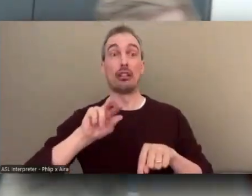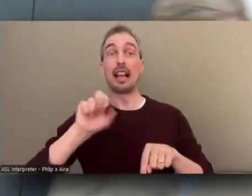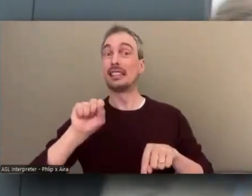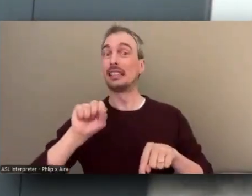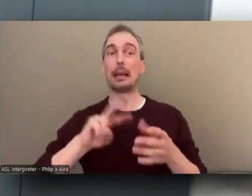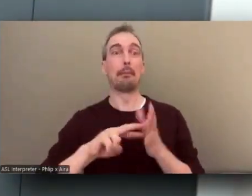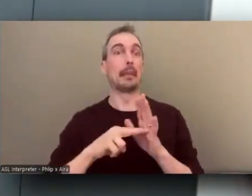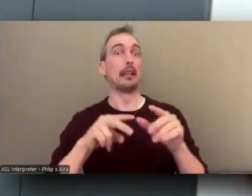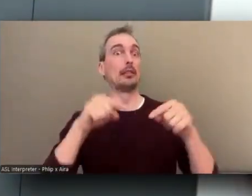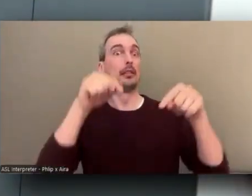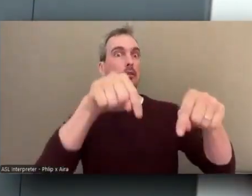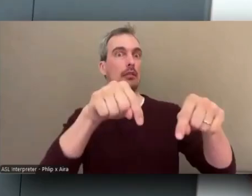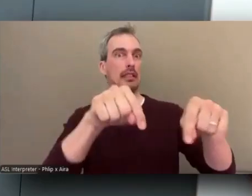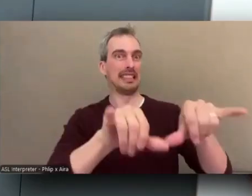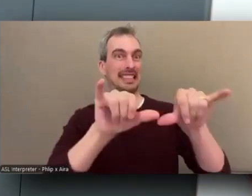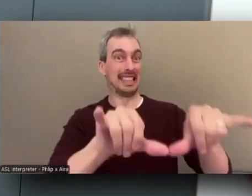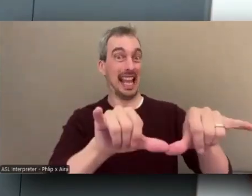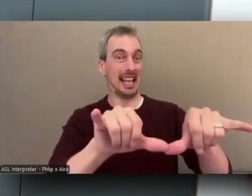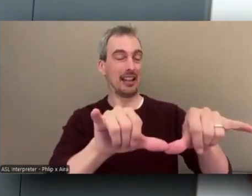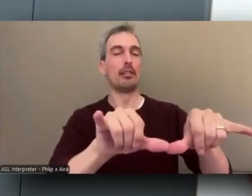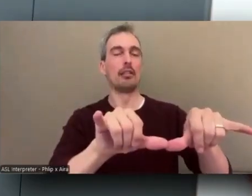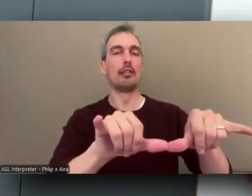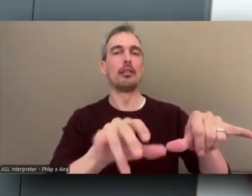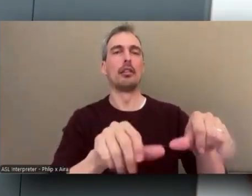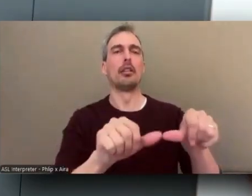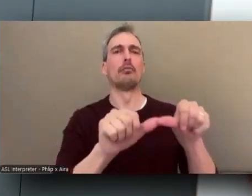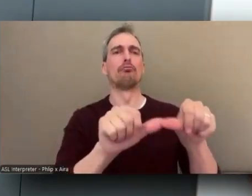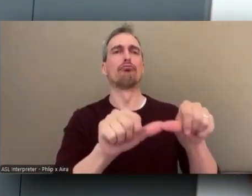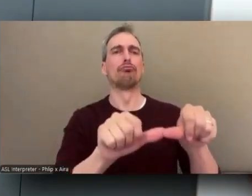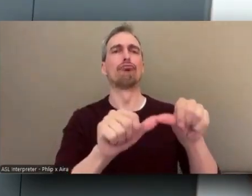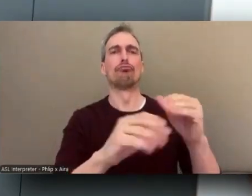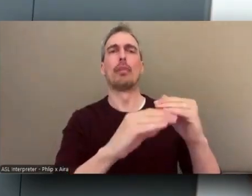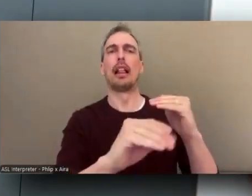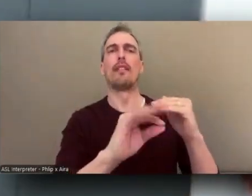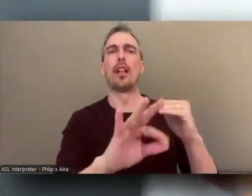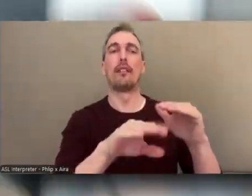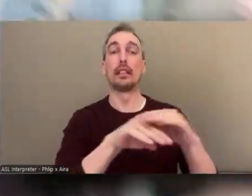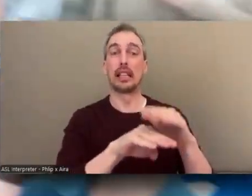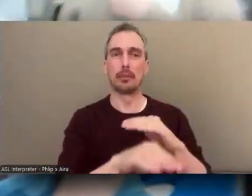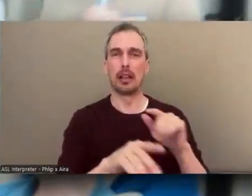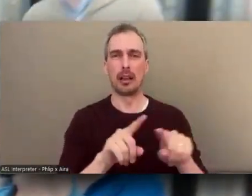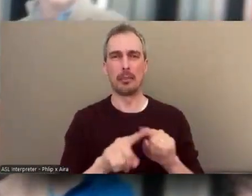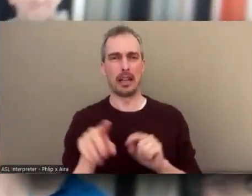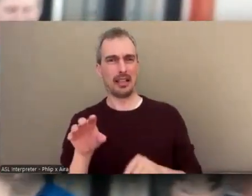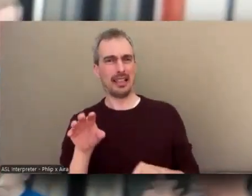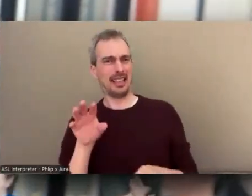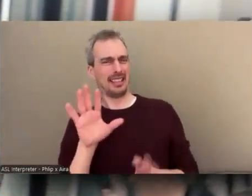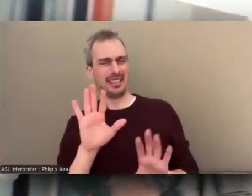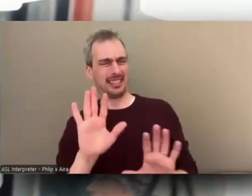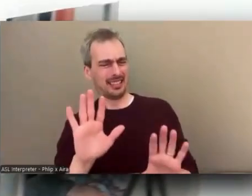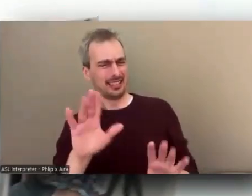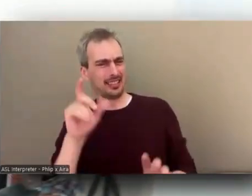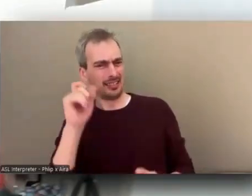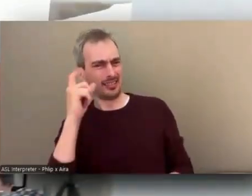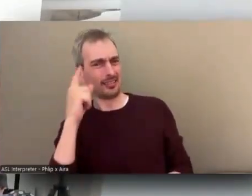We're gonna serialize the back and forth. But in his assessment of his score, it got him to 36%.